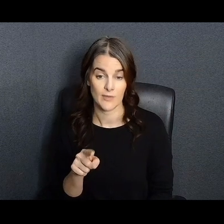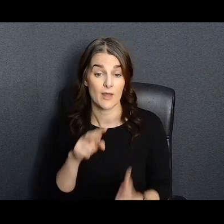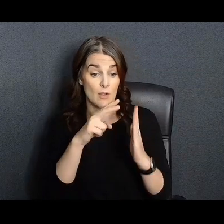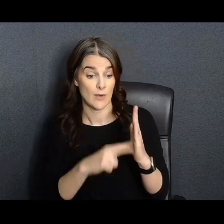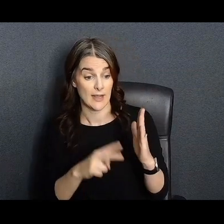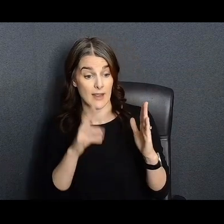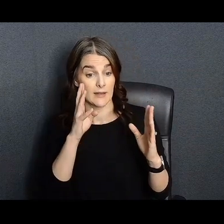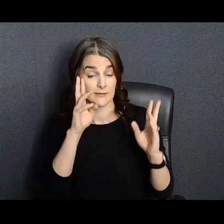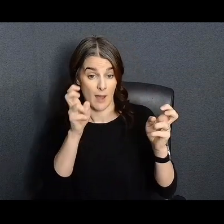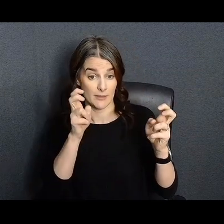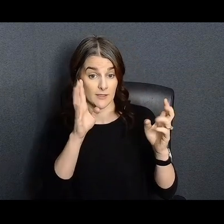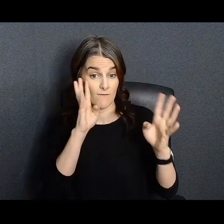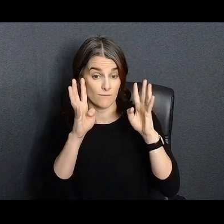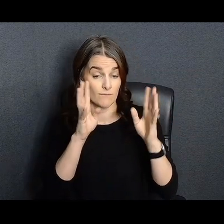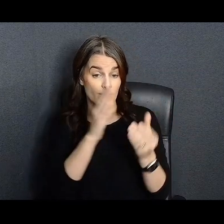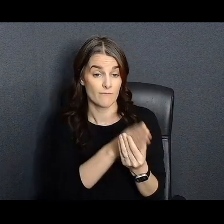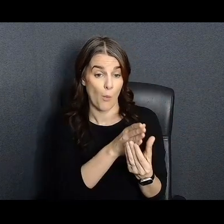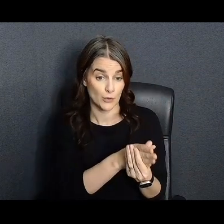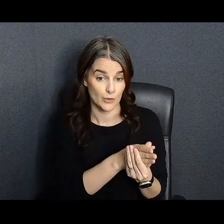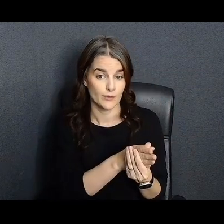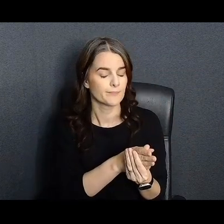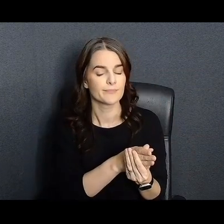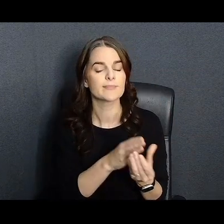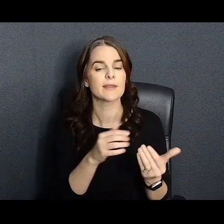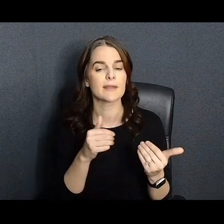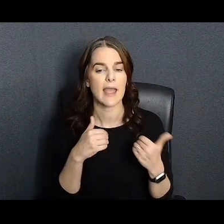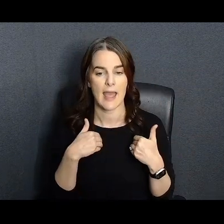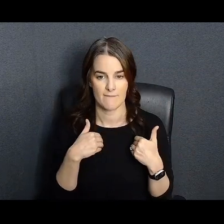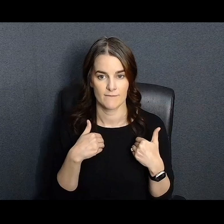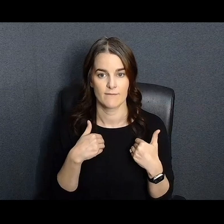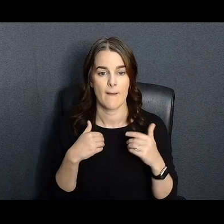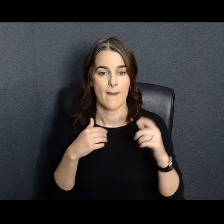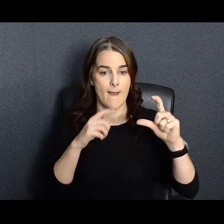you'll notice that all of these buttons when I press it--